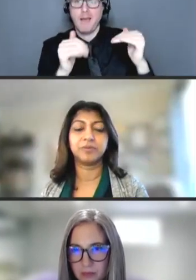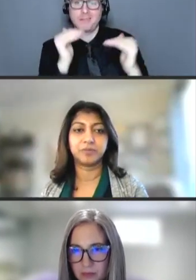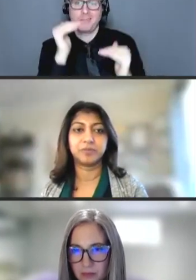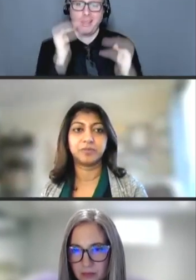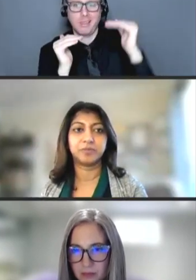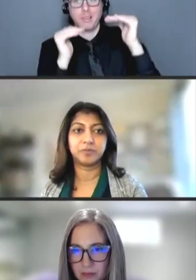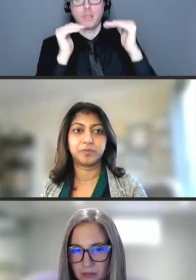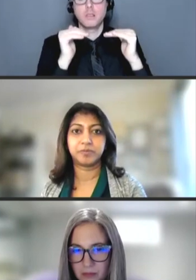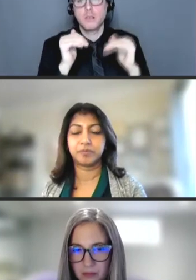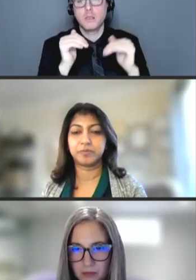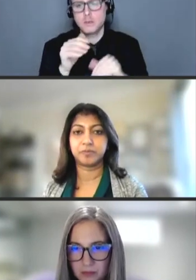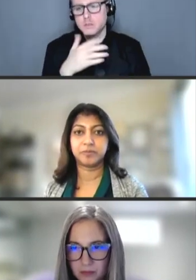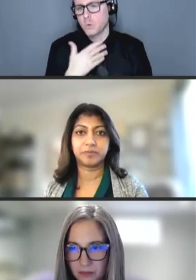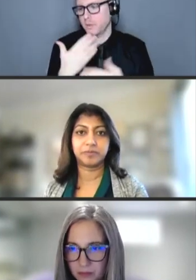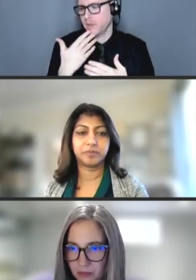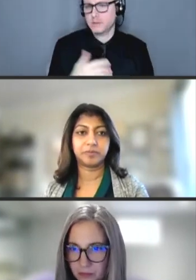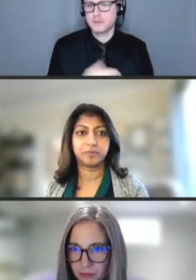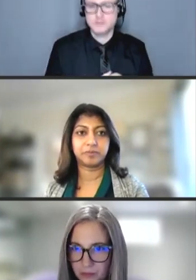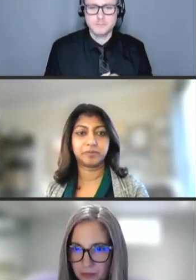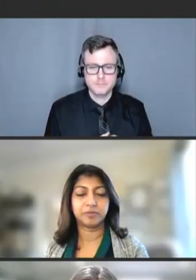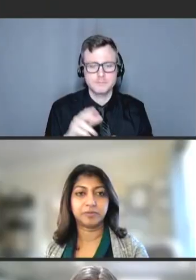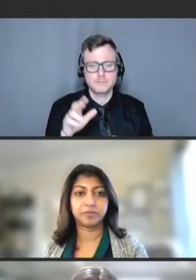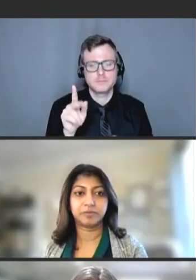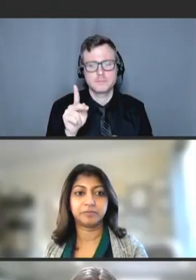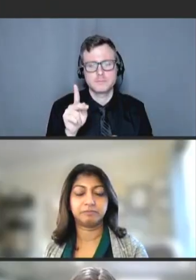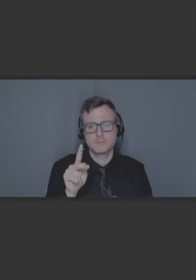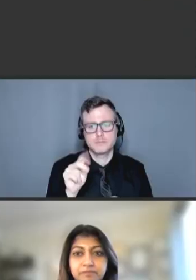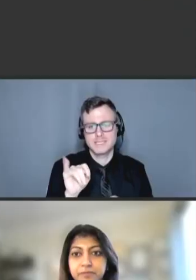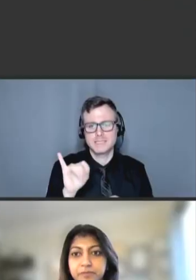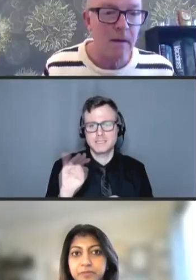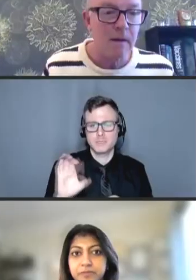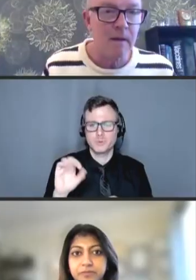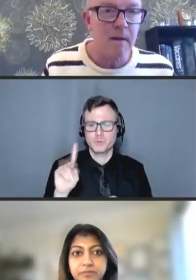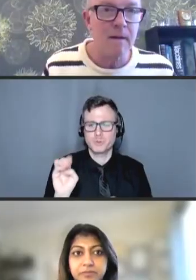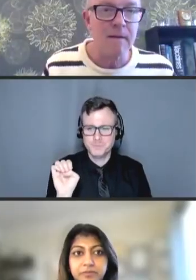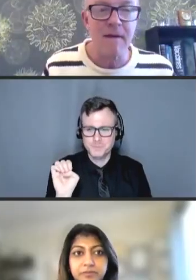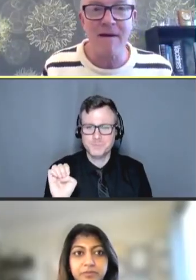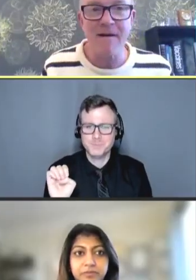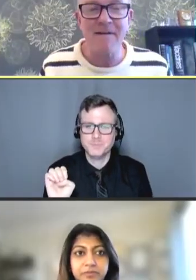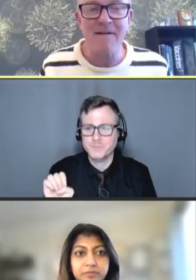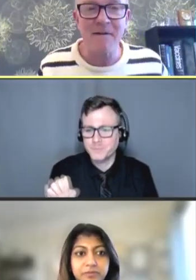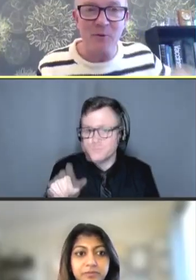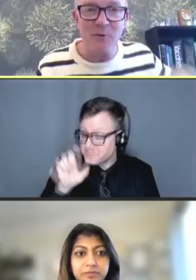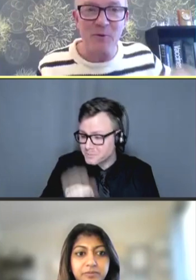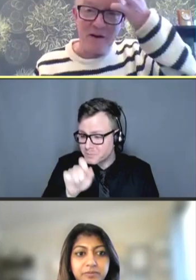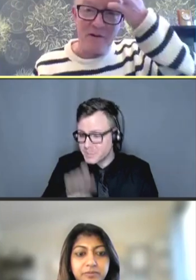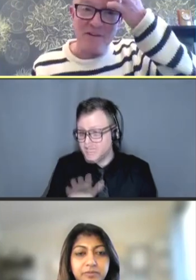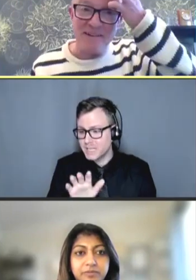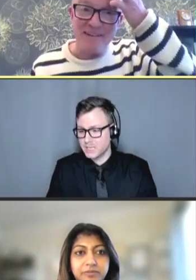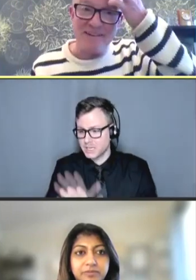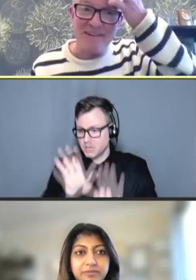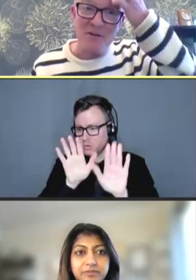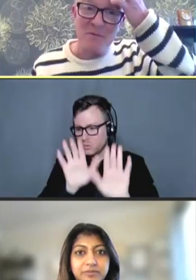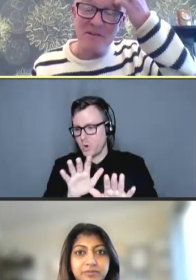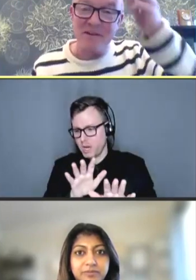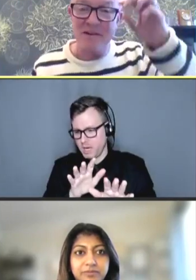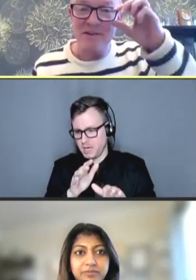Robert Hopkins: Tim Cook. Tim Cook: Yeah, great progress in adult immunization.